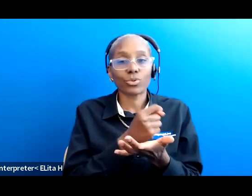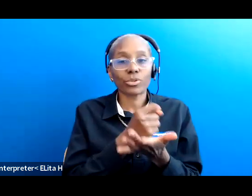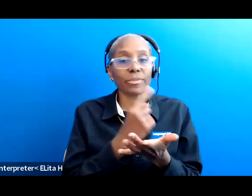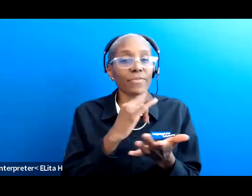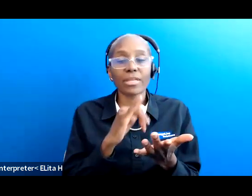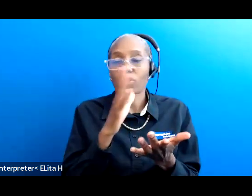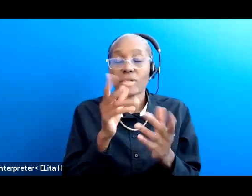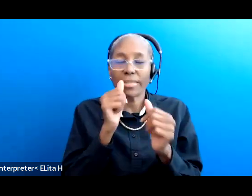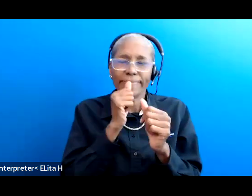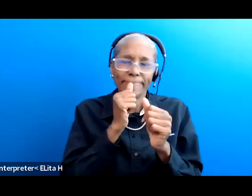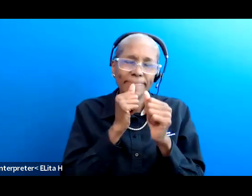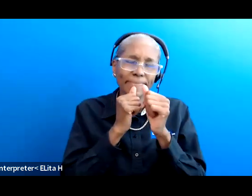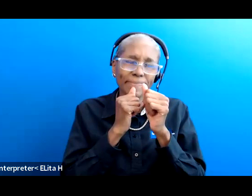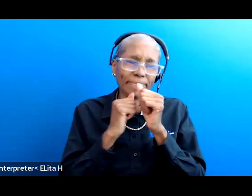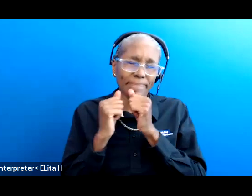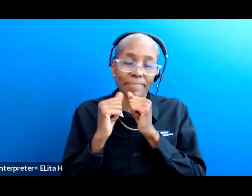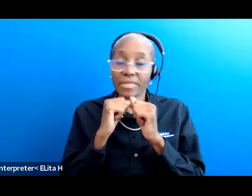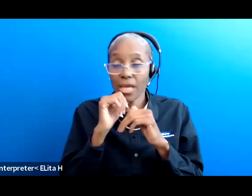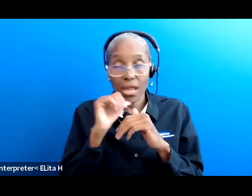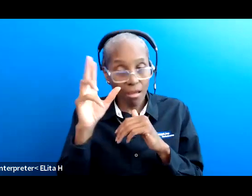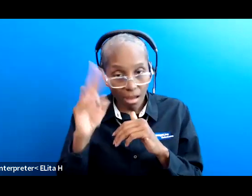you're not uncomfortable and you can continue on with your activities.